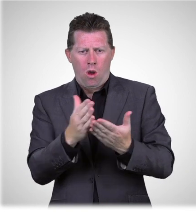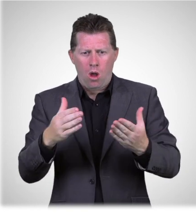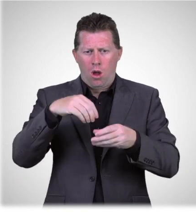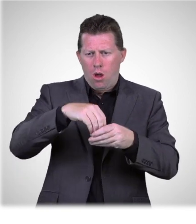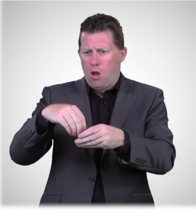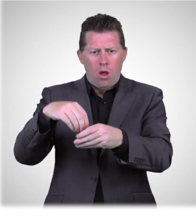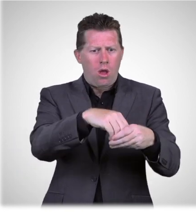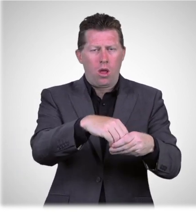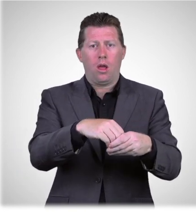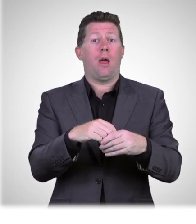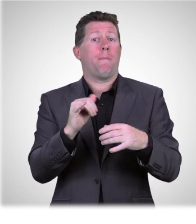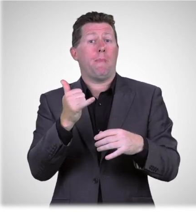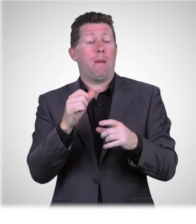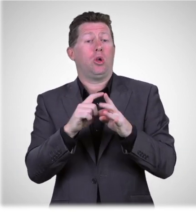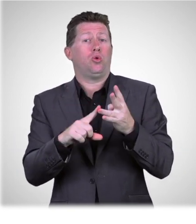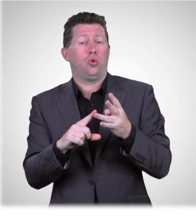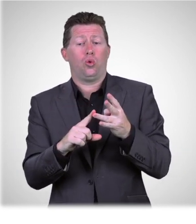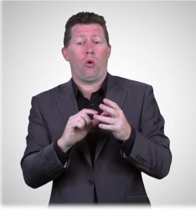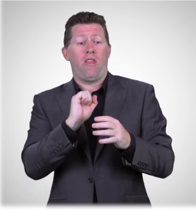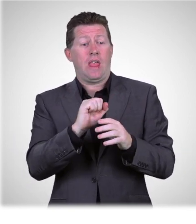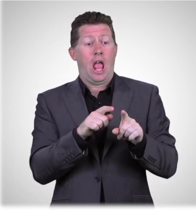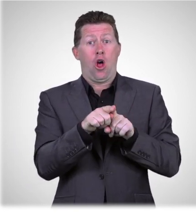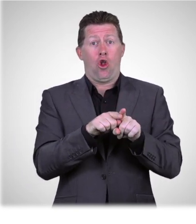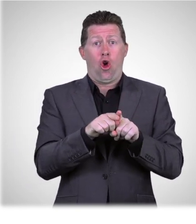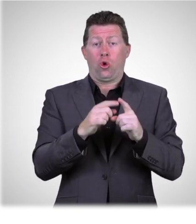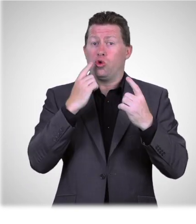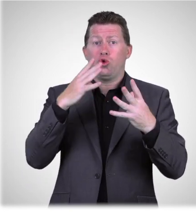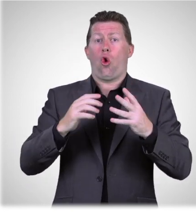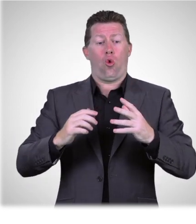so you might do this by having students apply what they've learned in a practical way that's